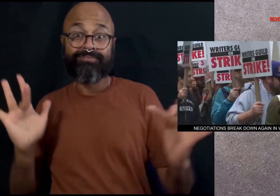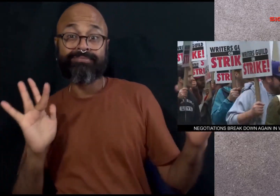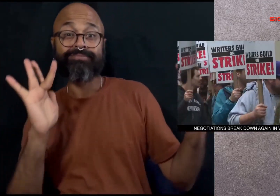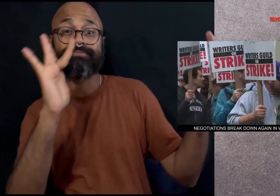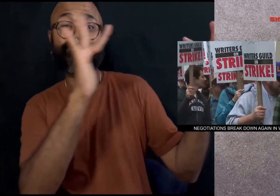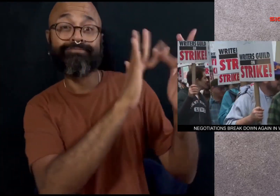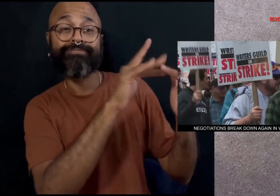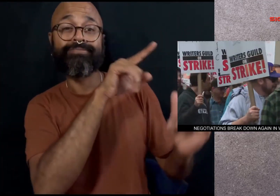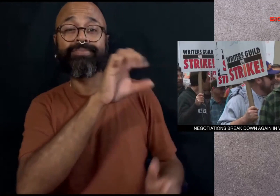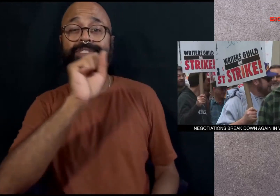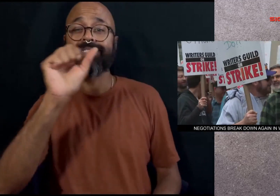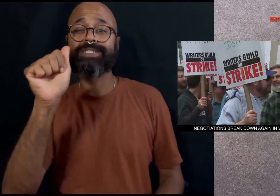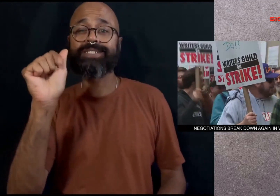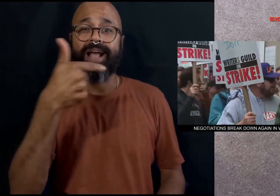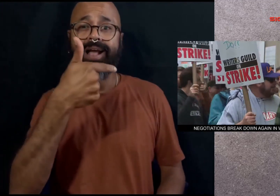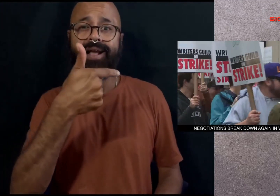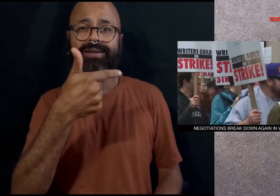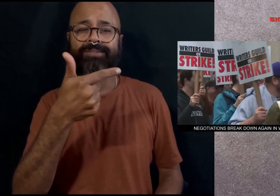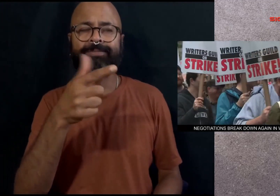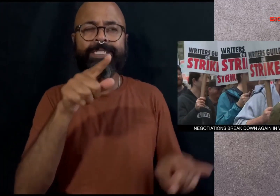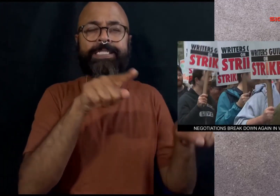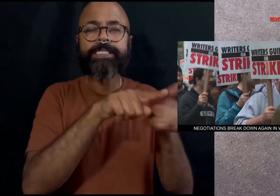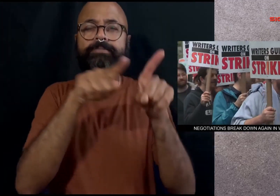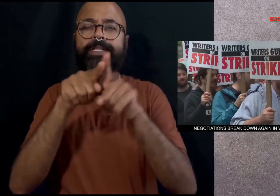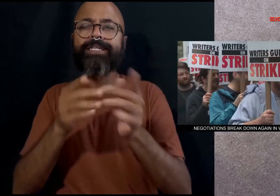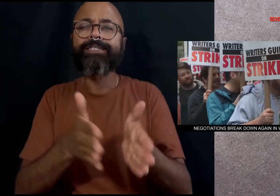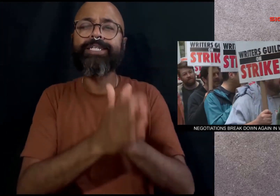has reached out to sag with a similar request to negotiate.